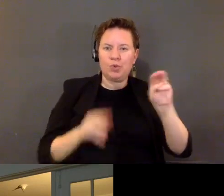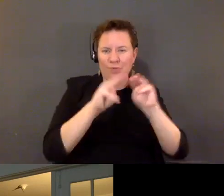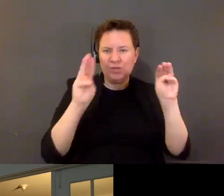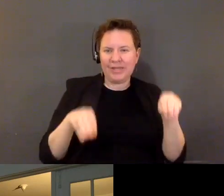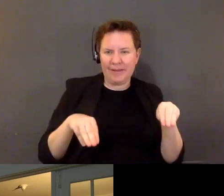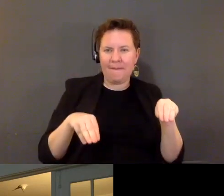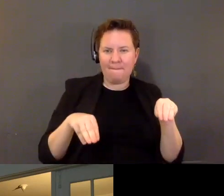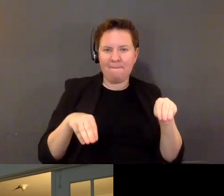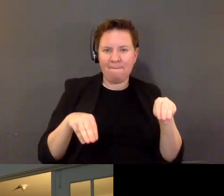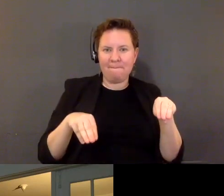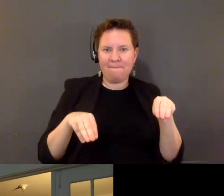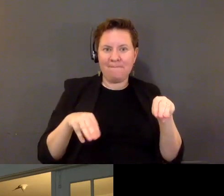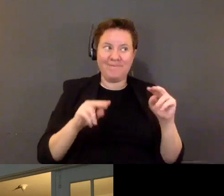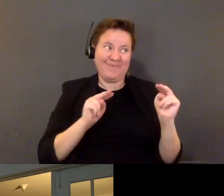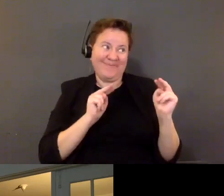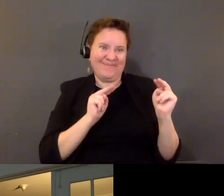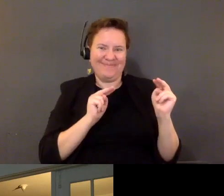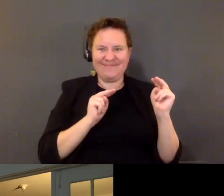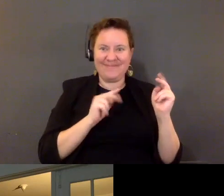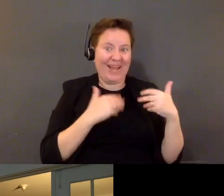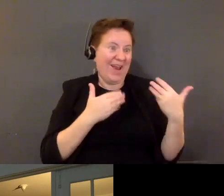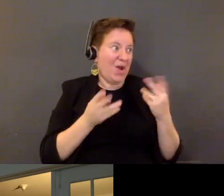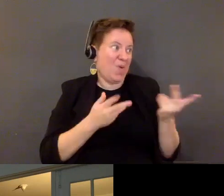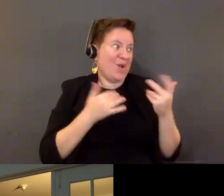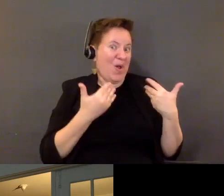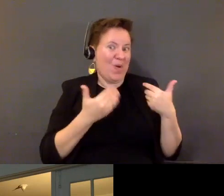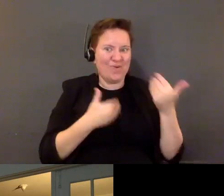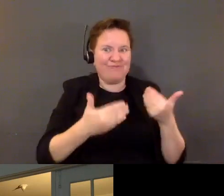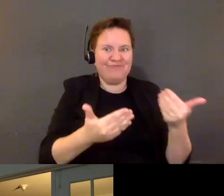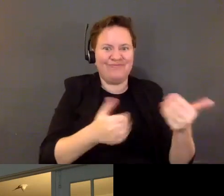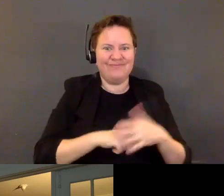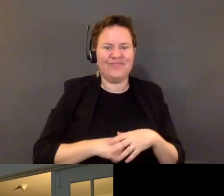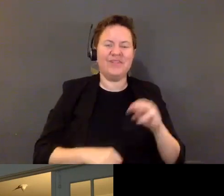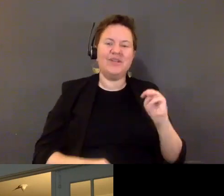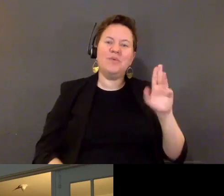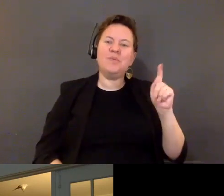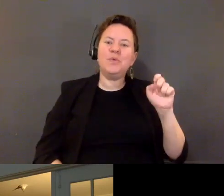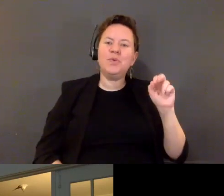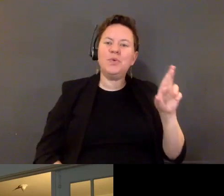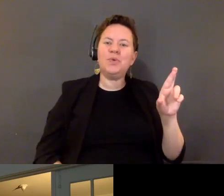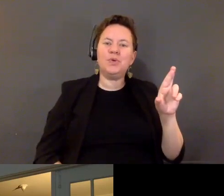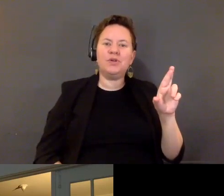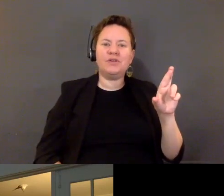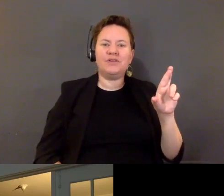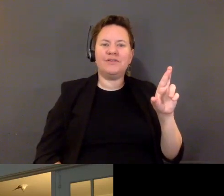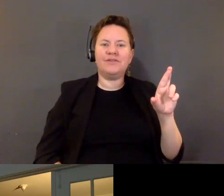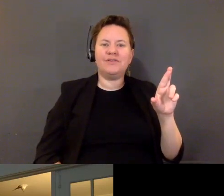we traded wicked grins here we go the motors why um okay i'm gonna skip that little bit